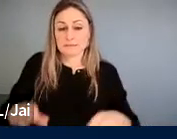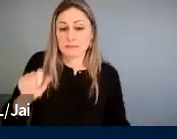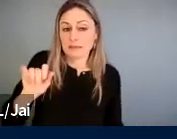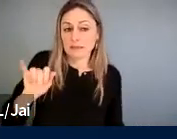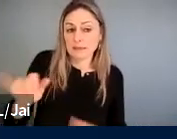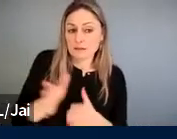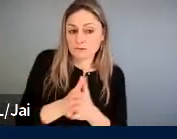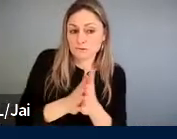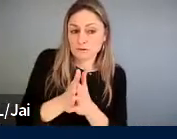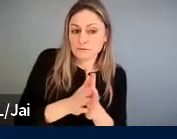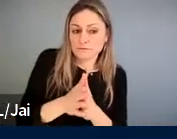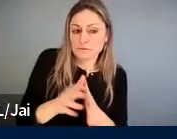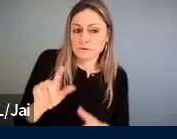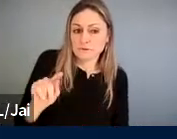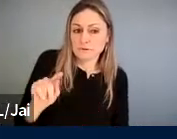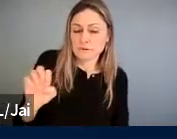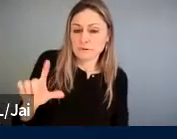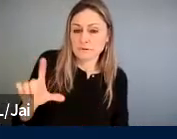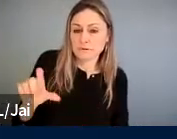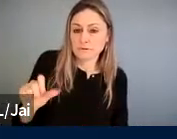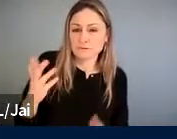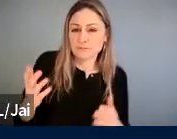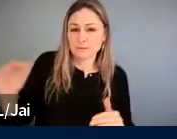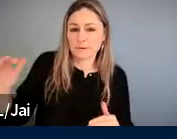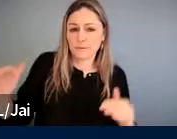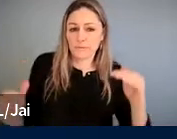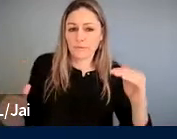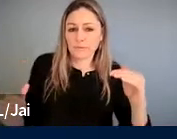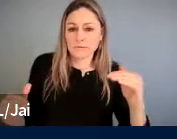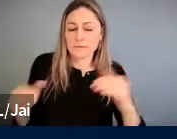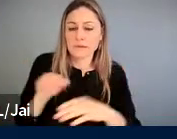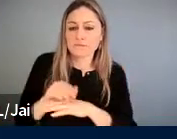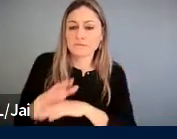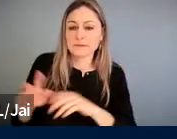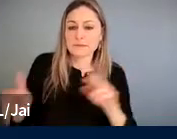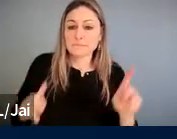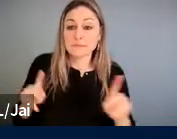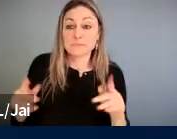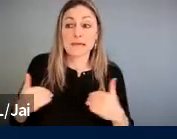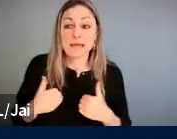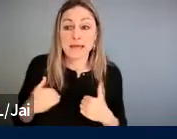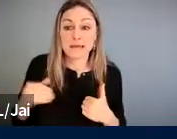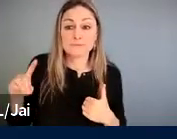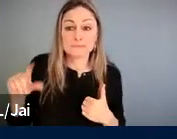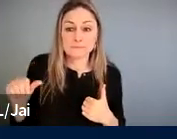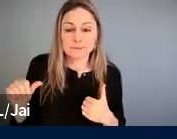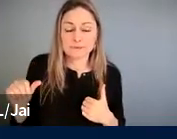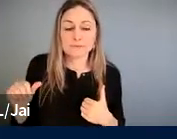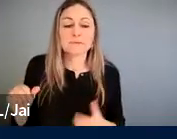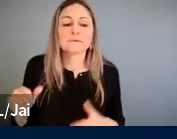may be disproportionately affecting students with disabilities and there should be a way